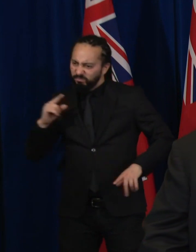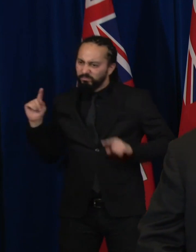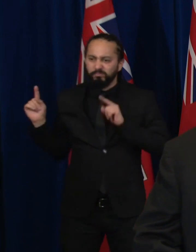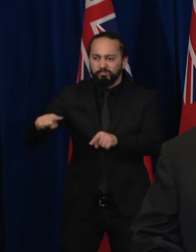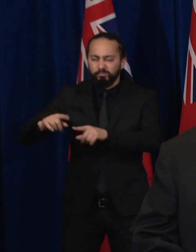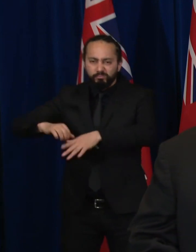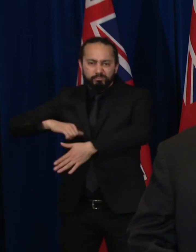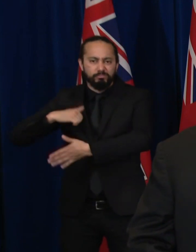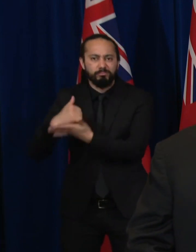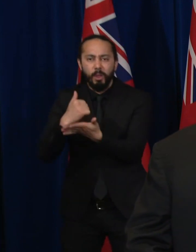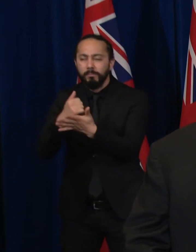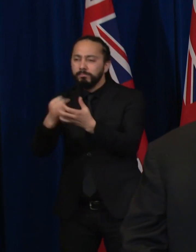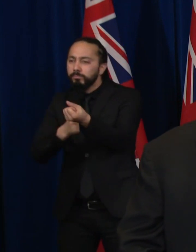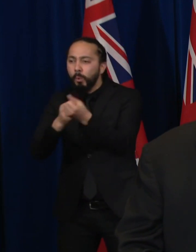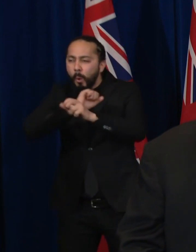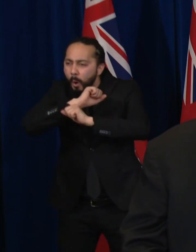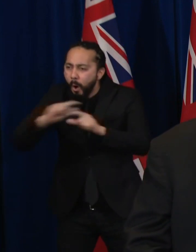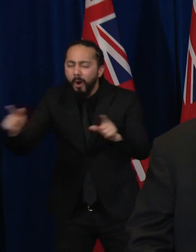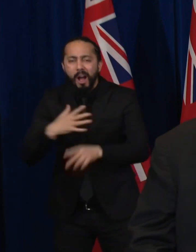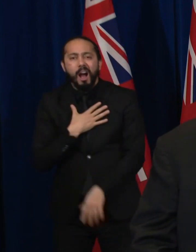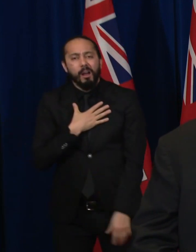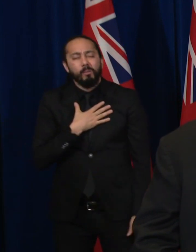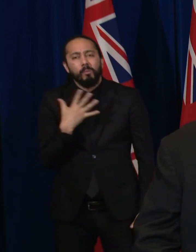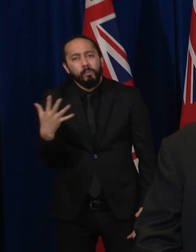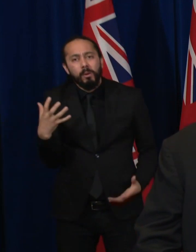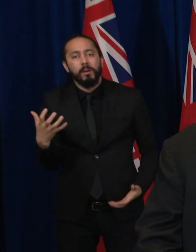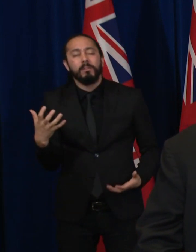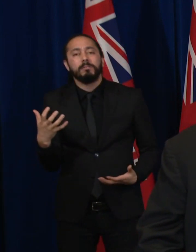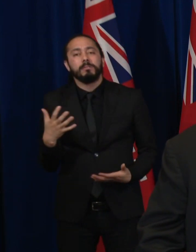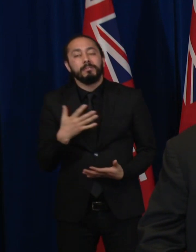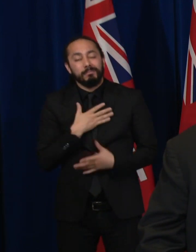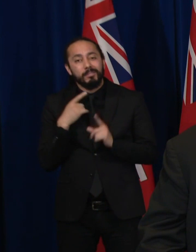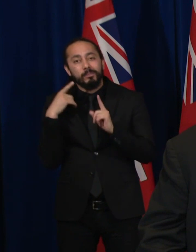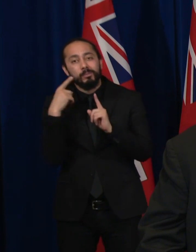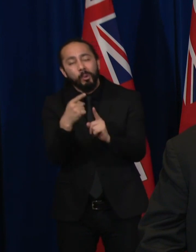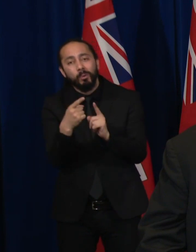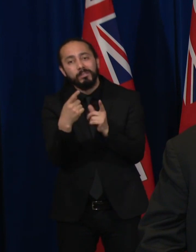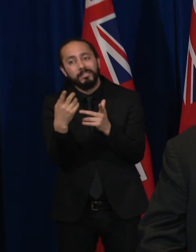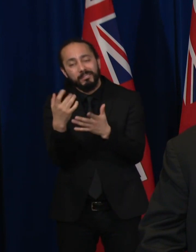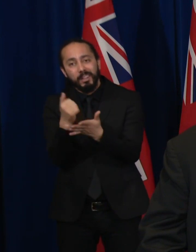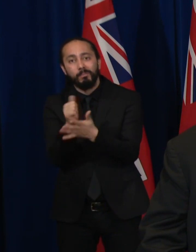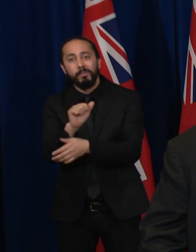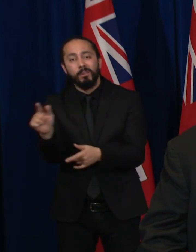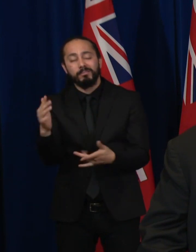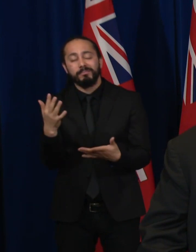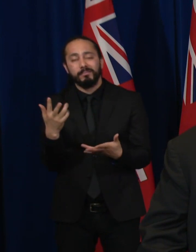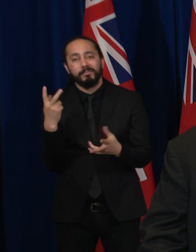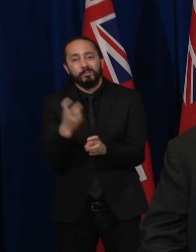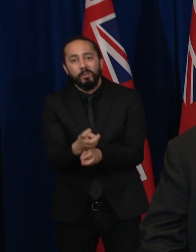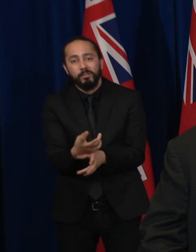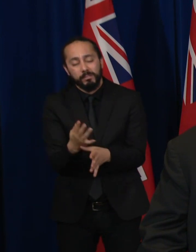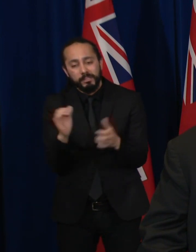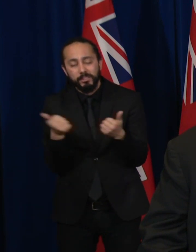And that's our goal, is to do that. It's hard. It's challenging for these families right